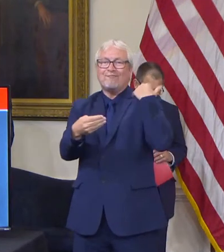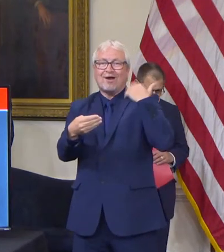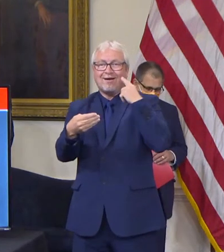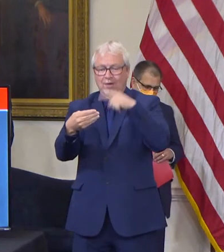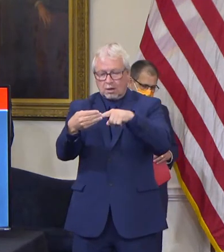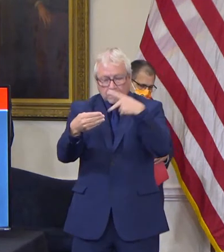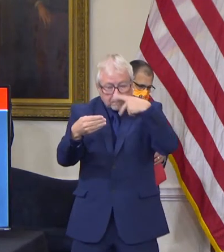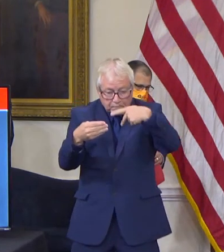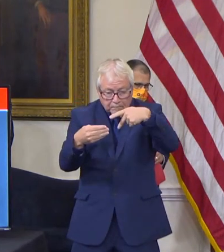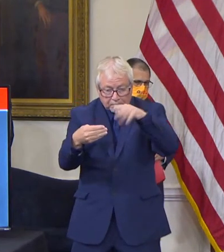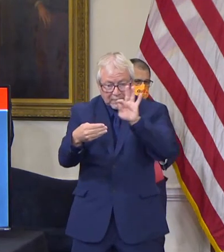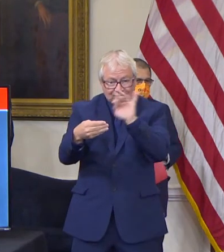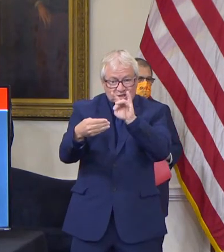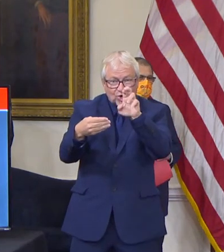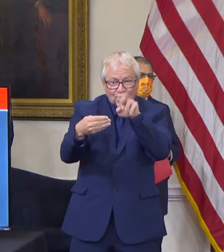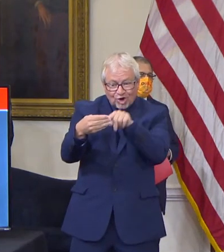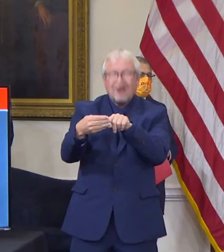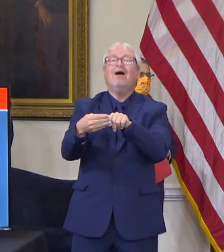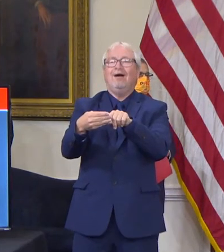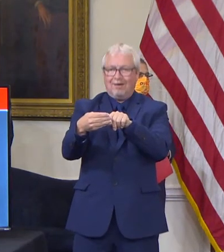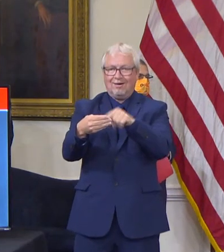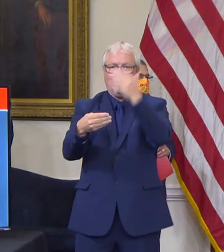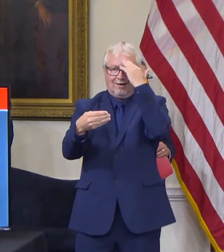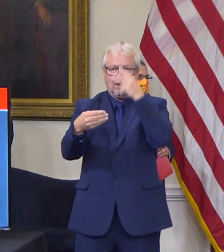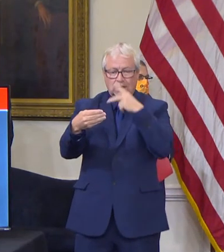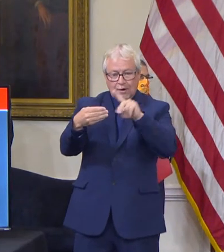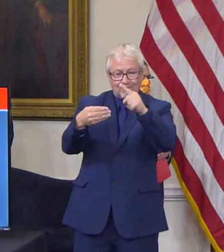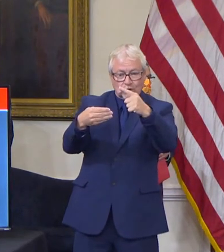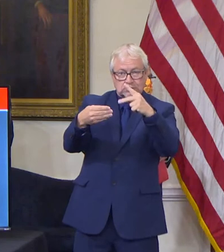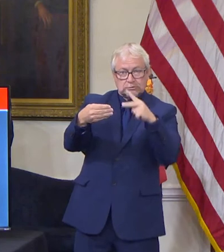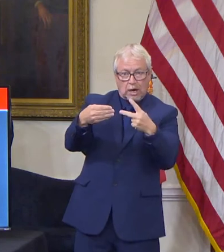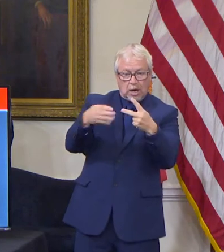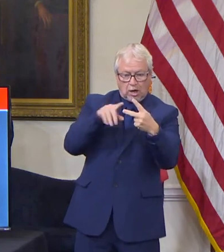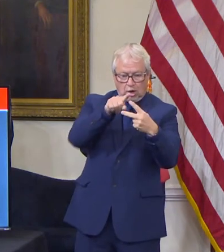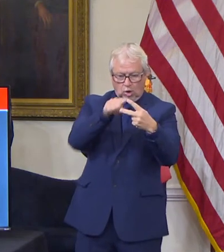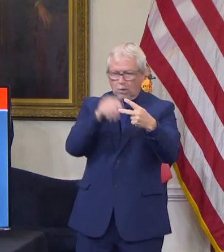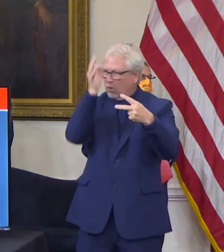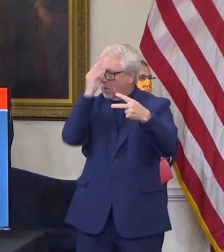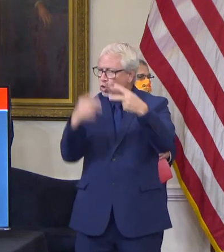If you received your second dose of the Pfizer vaccine at least 6 months ago,